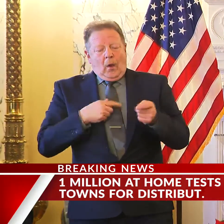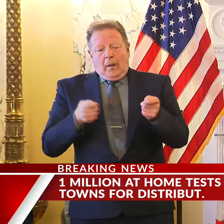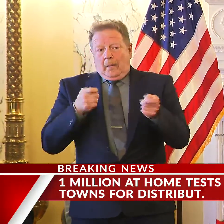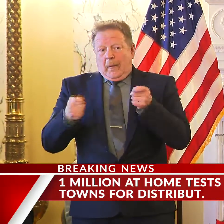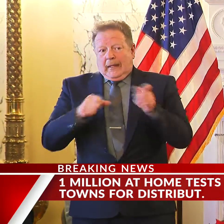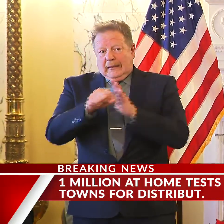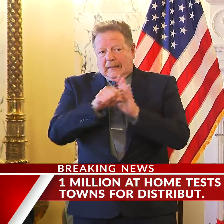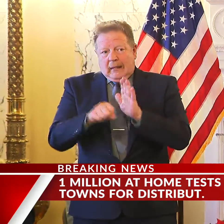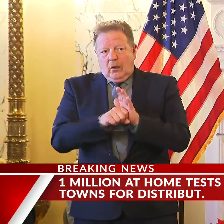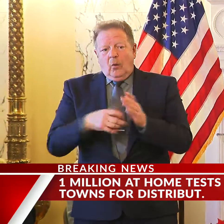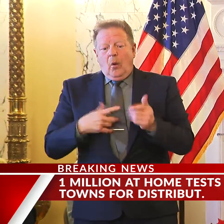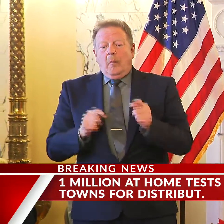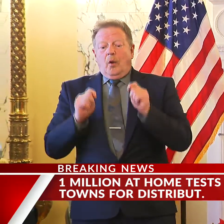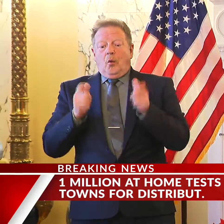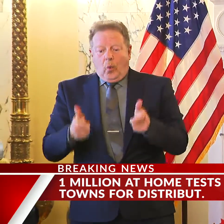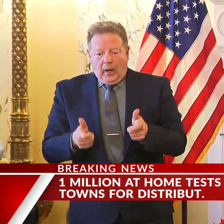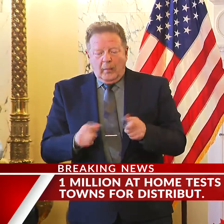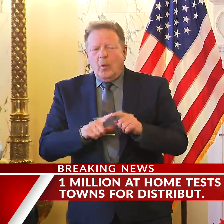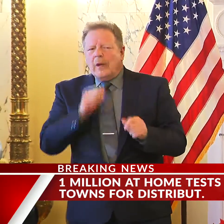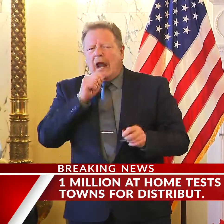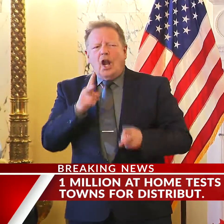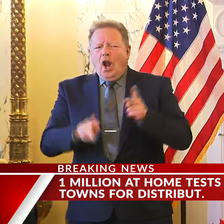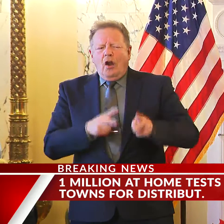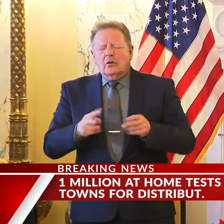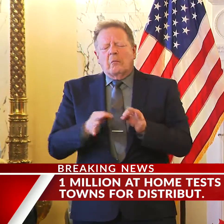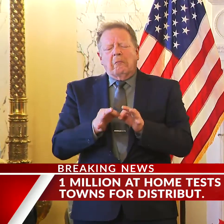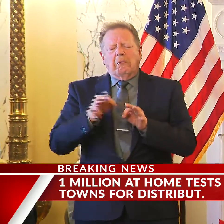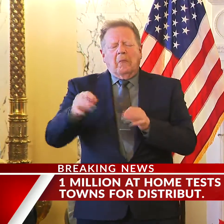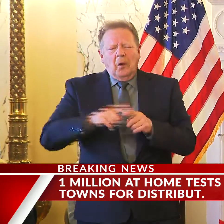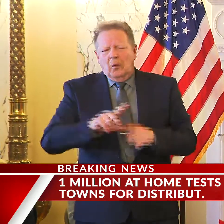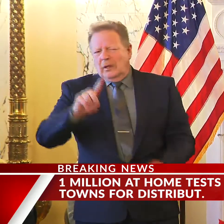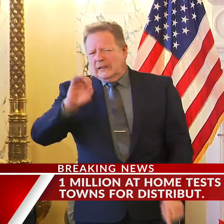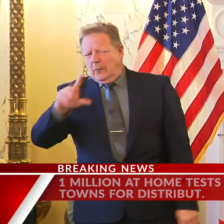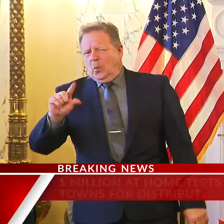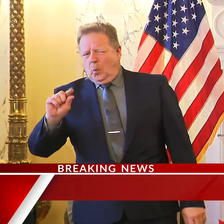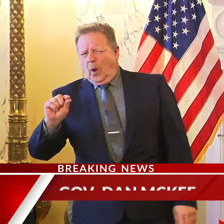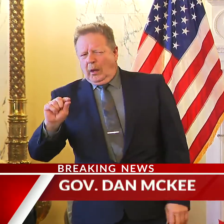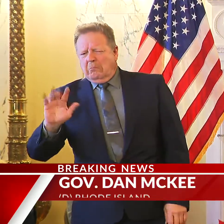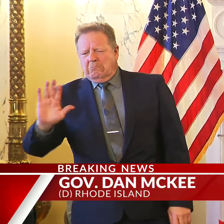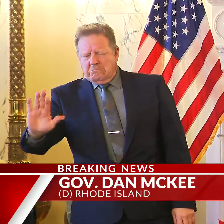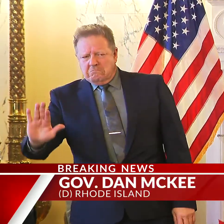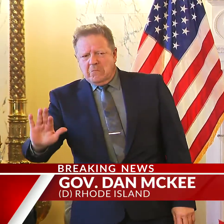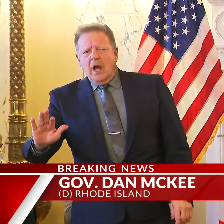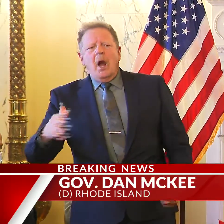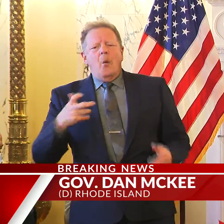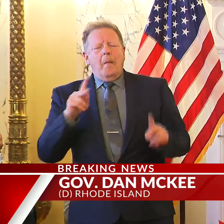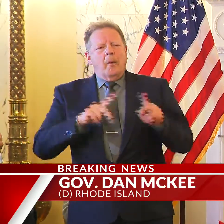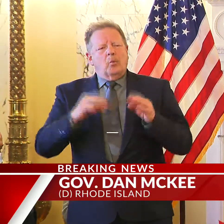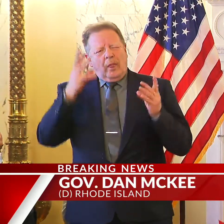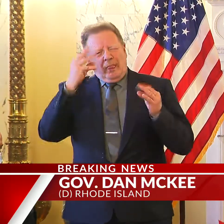BEGIN THE MASK REQUIREMENTS. PRETTY CONSISTENT THE WAY THAT WE'VE MANAGED TO STATE THAT WE WE WANT TO BE QUICK, BUT NOT IN A HURRY. AND WE WANT TO